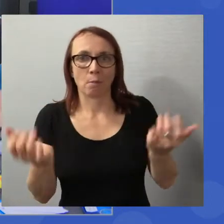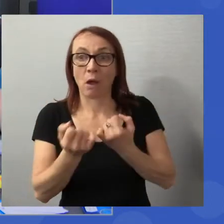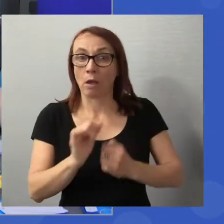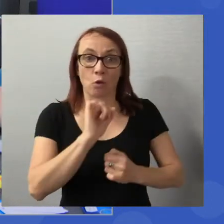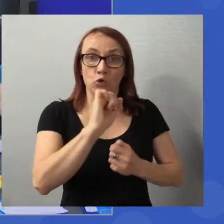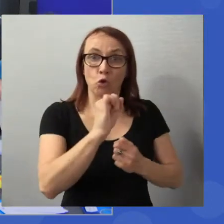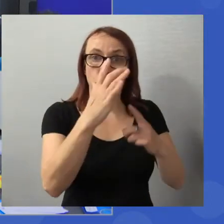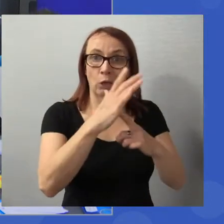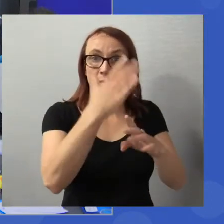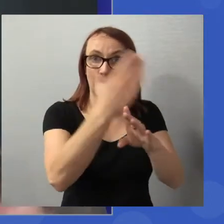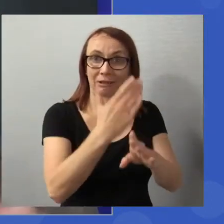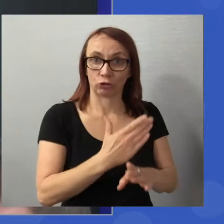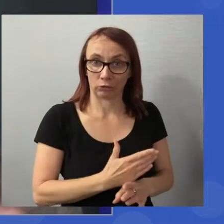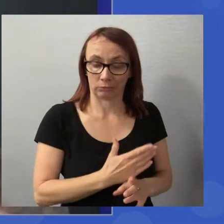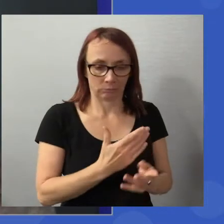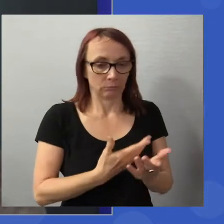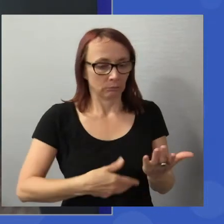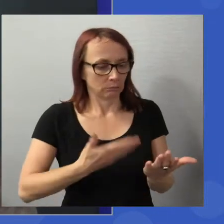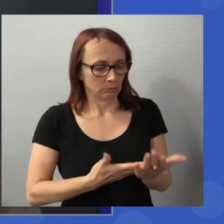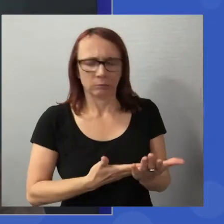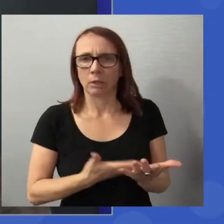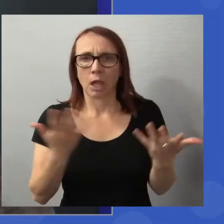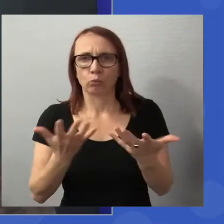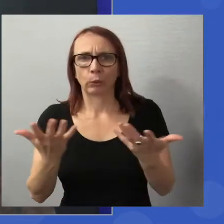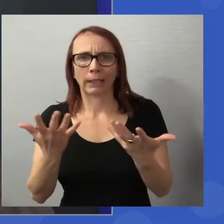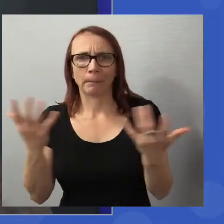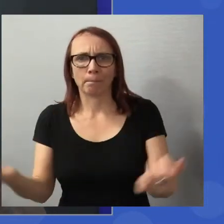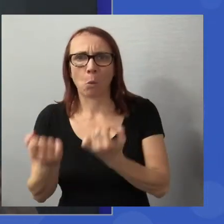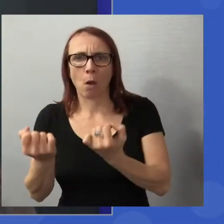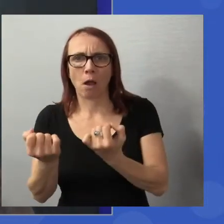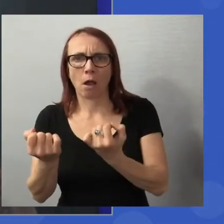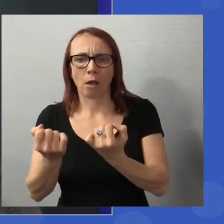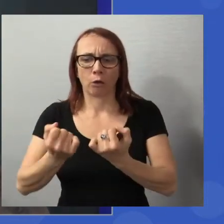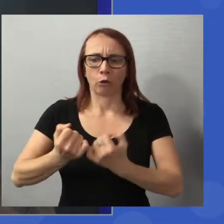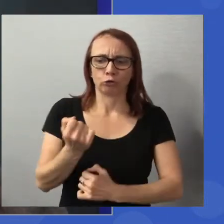drawn together Chris and Alan will be able to think have had a chance to look